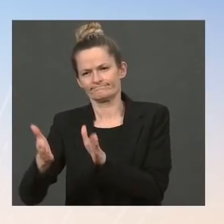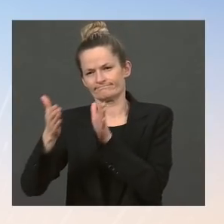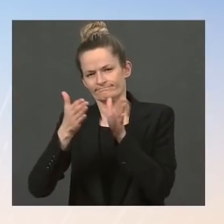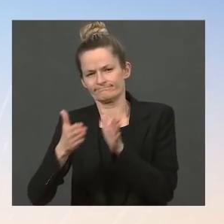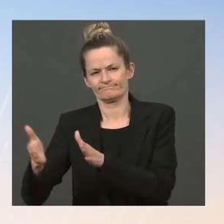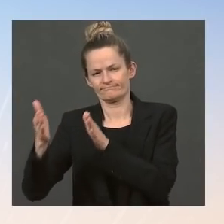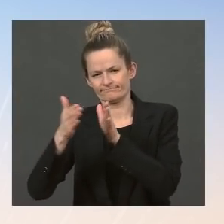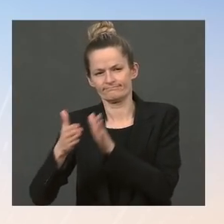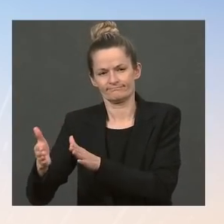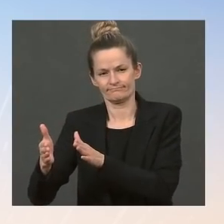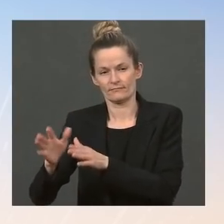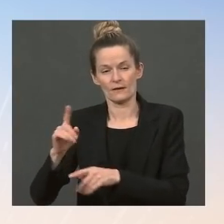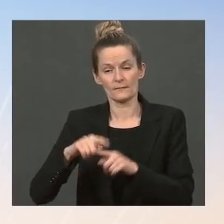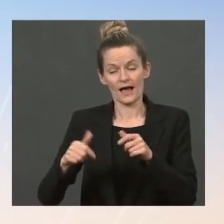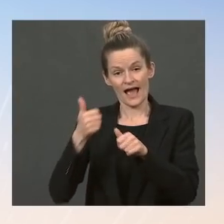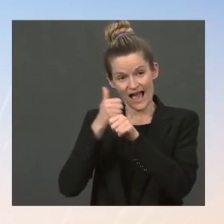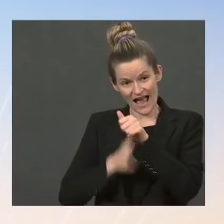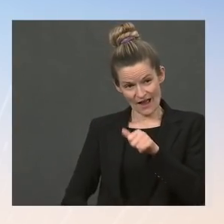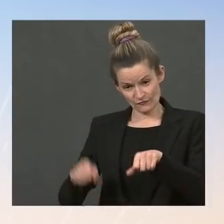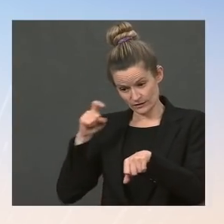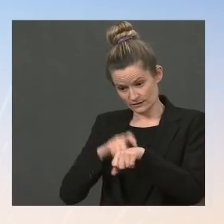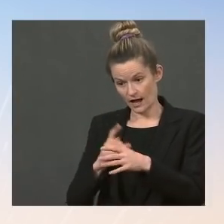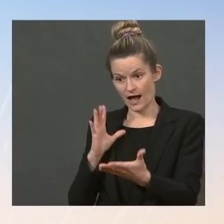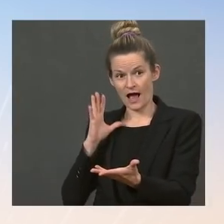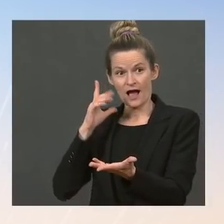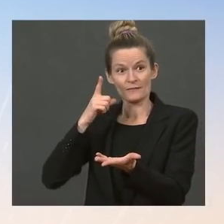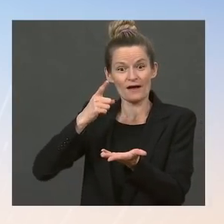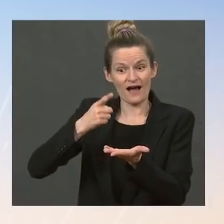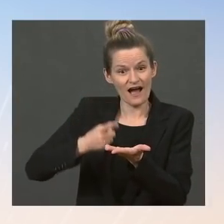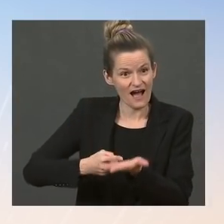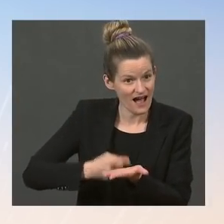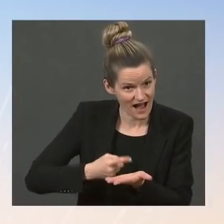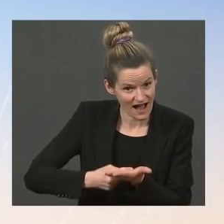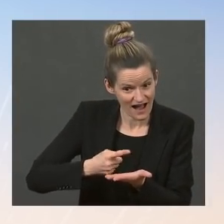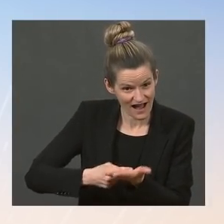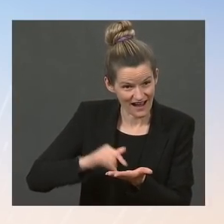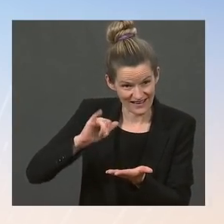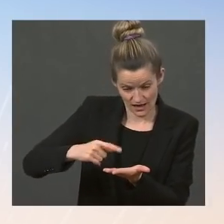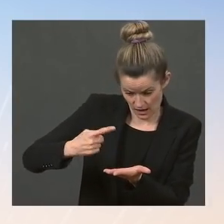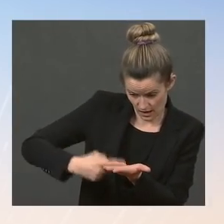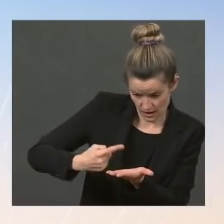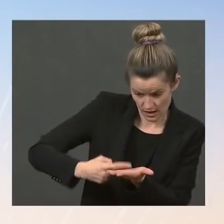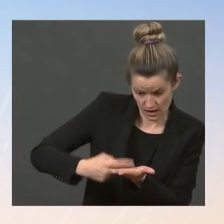we've talked about this as based on a thorough review and a thorough process to complete.